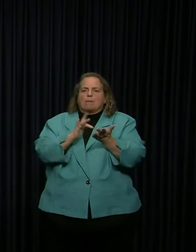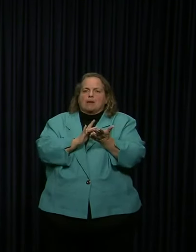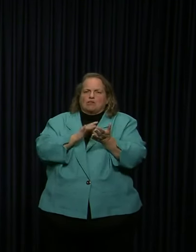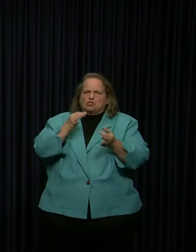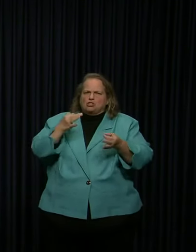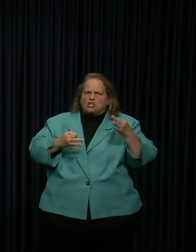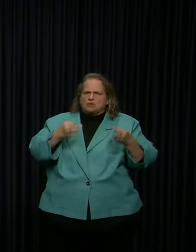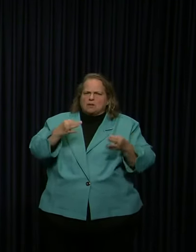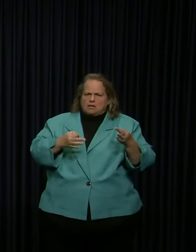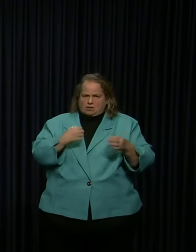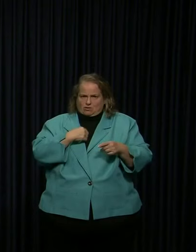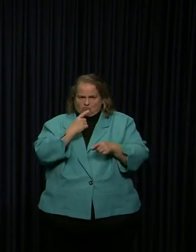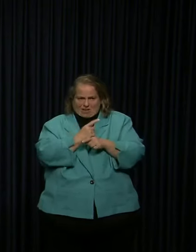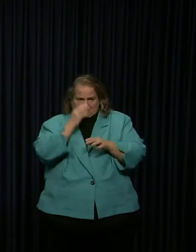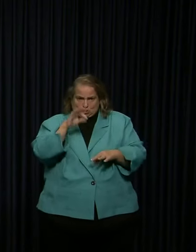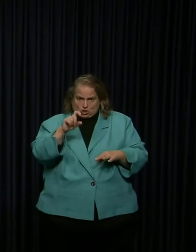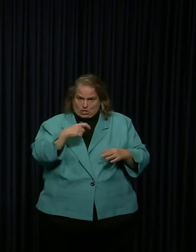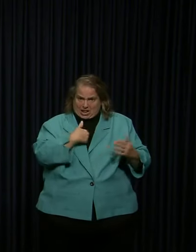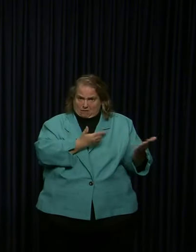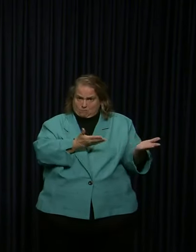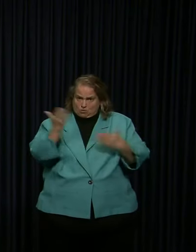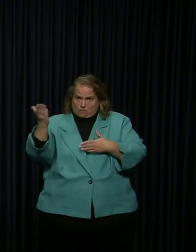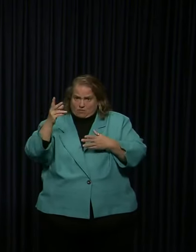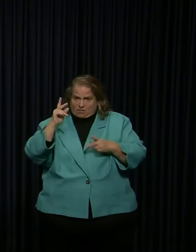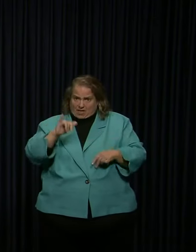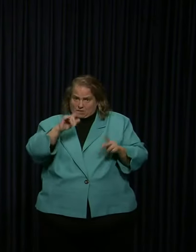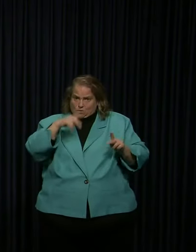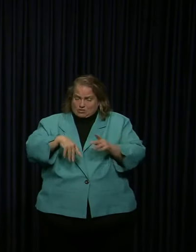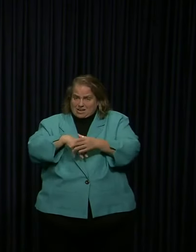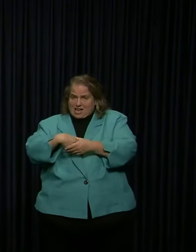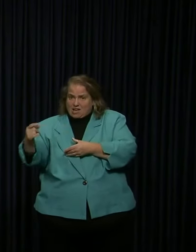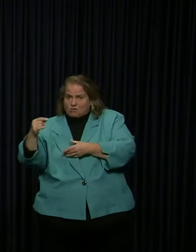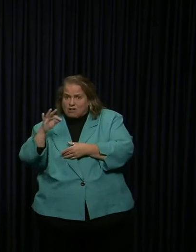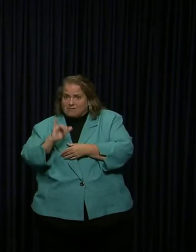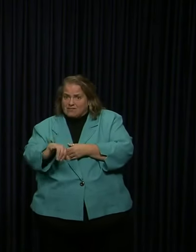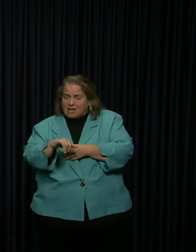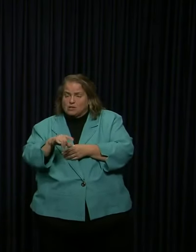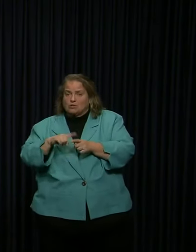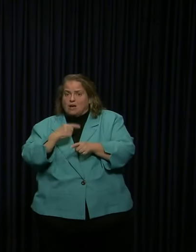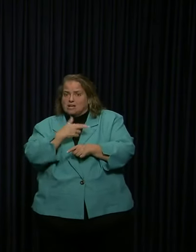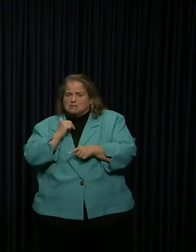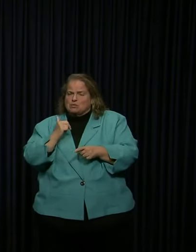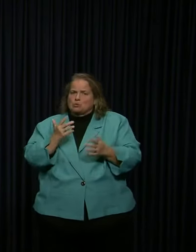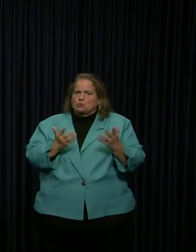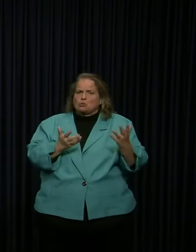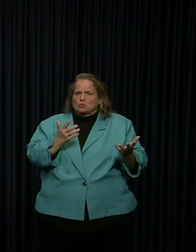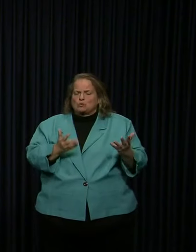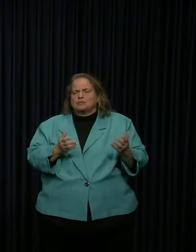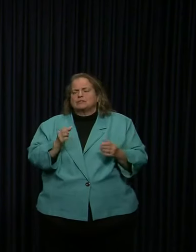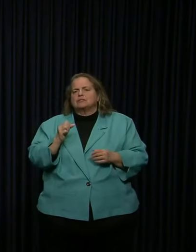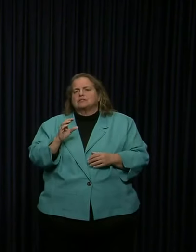SONCA FROM THE COURIER-JOURNAL. WE'LL START WITH FILL. WE HAVE HAD SEVERAL PEOPLE